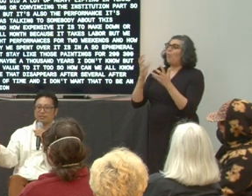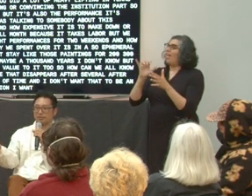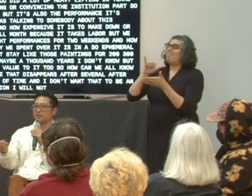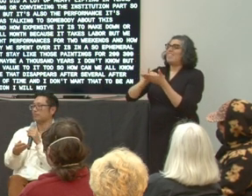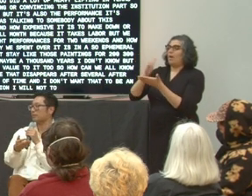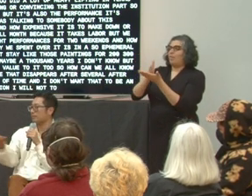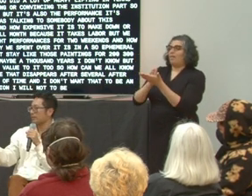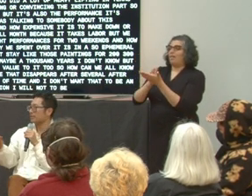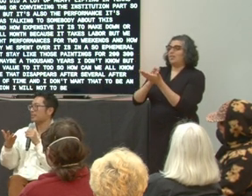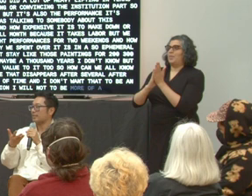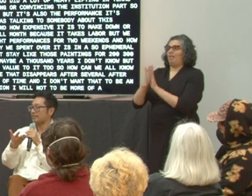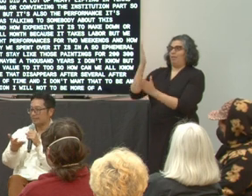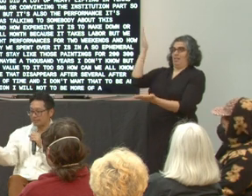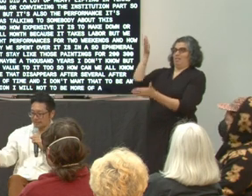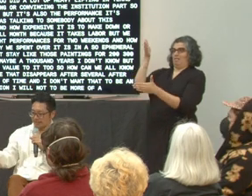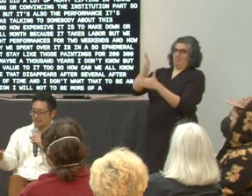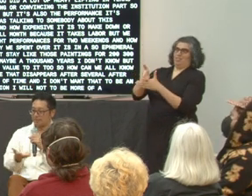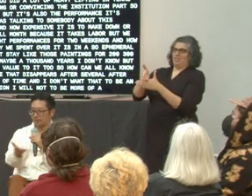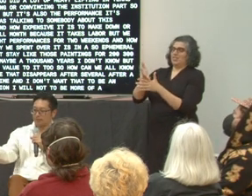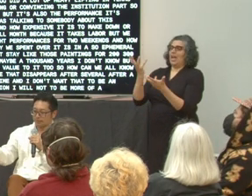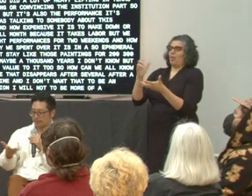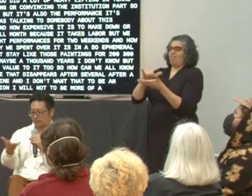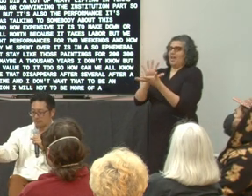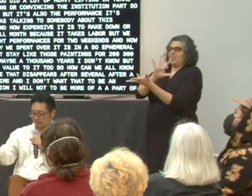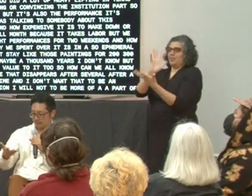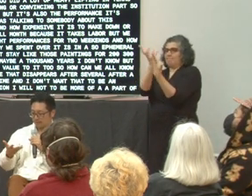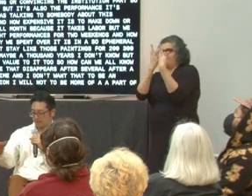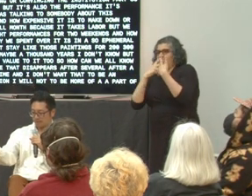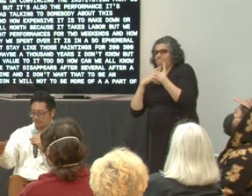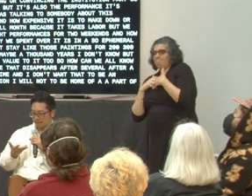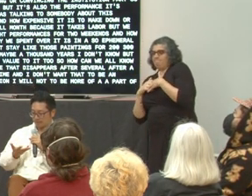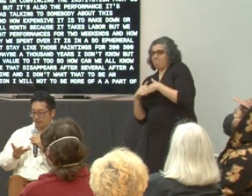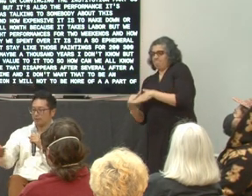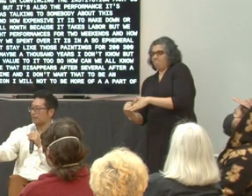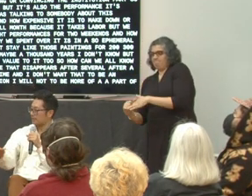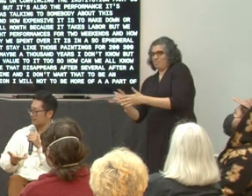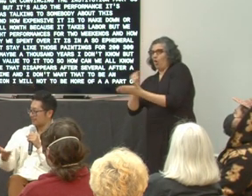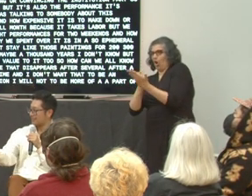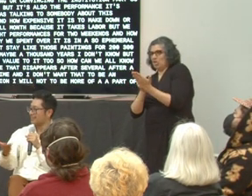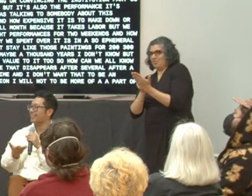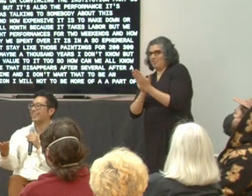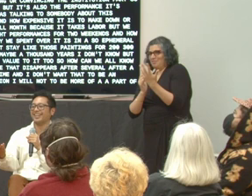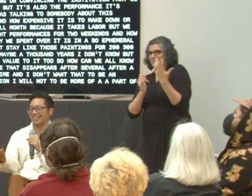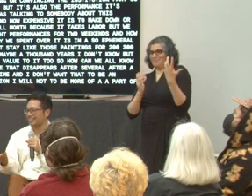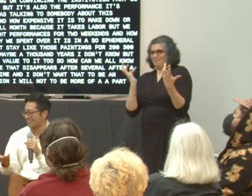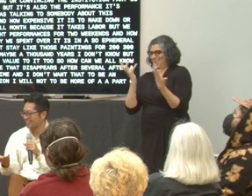to be more a part of the art. I guess.